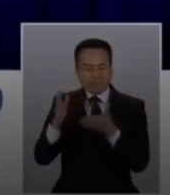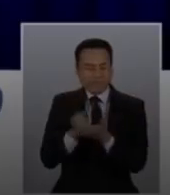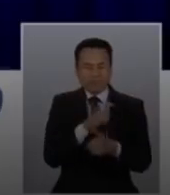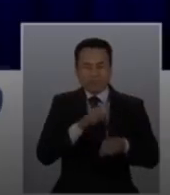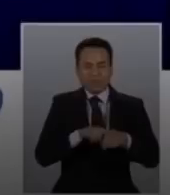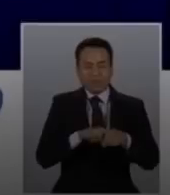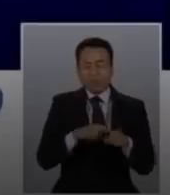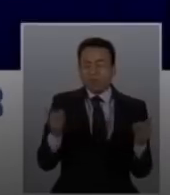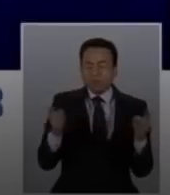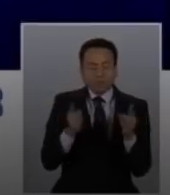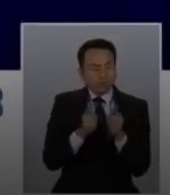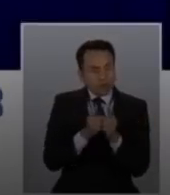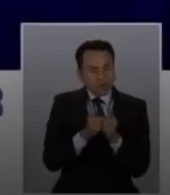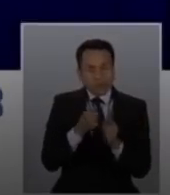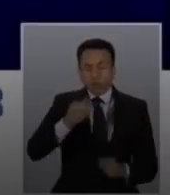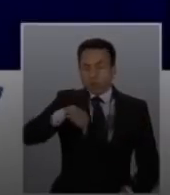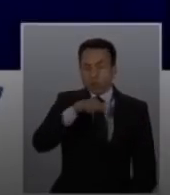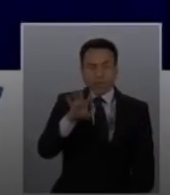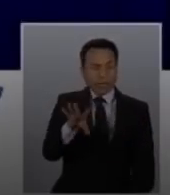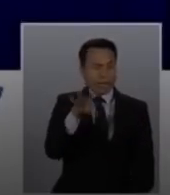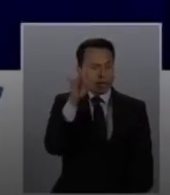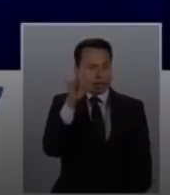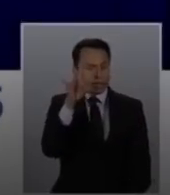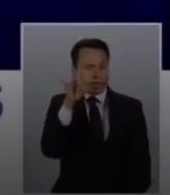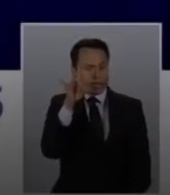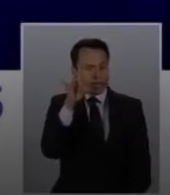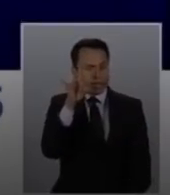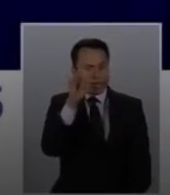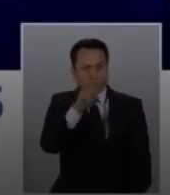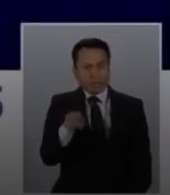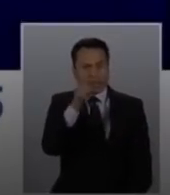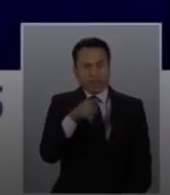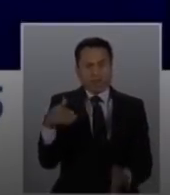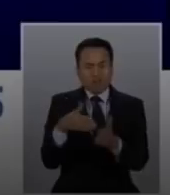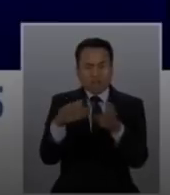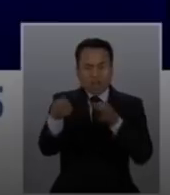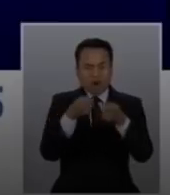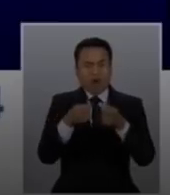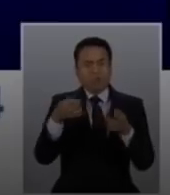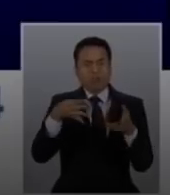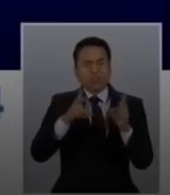I believe that we do not have to choose between condemning the blockade and condemning the violation of human rights.